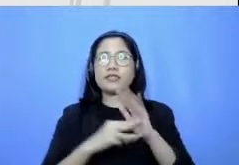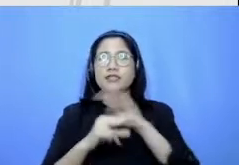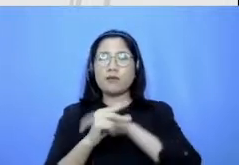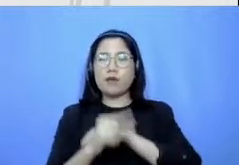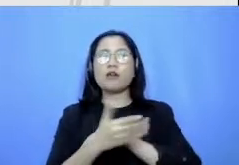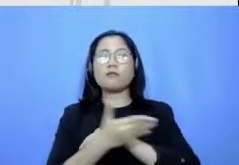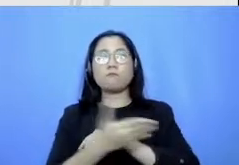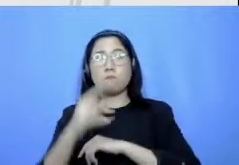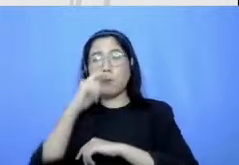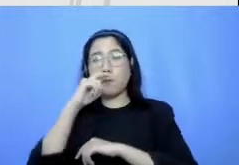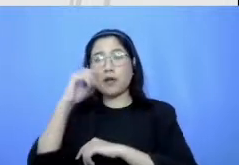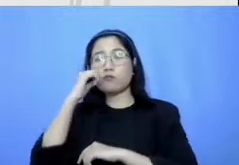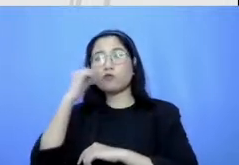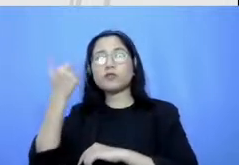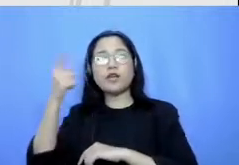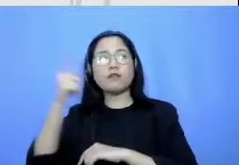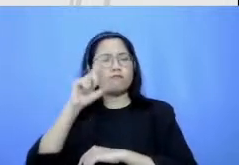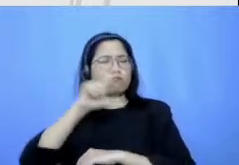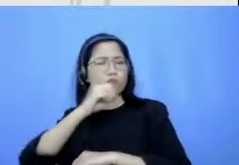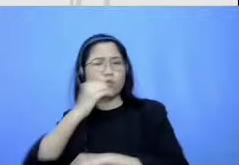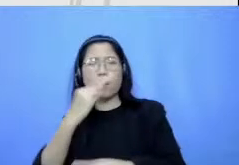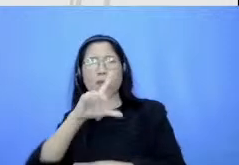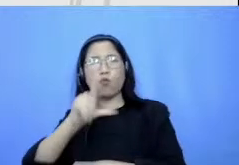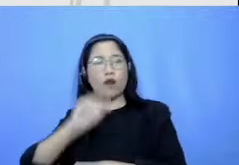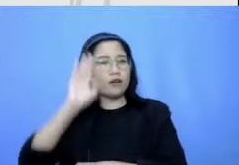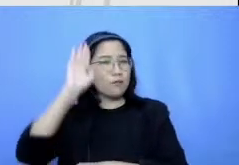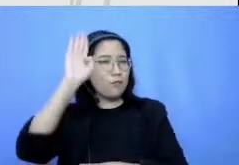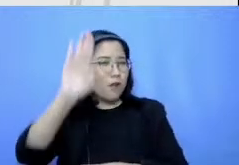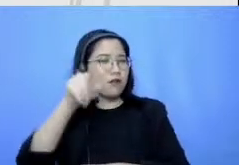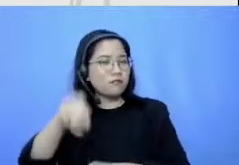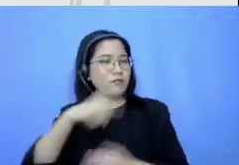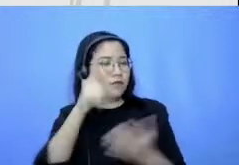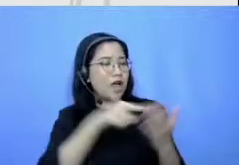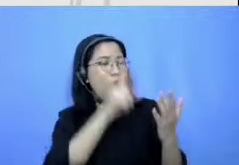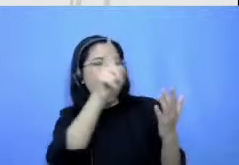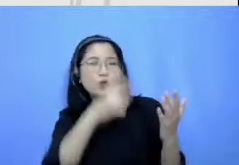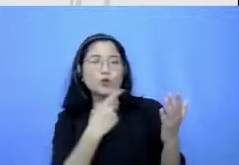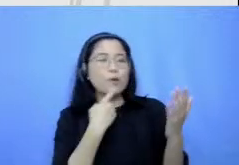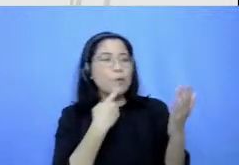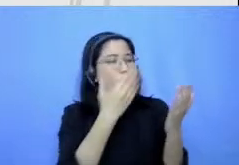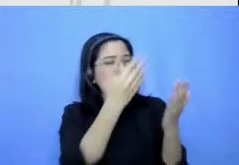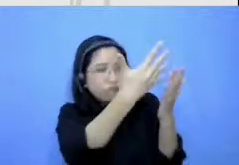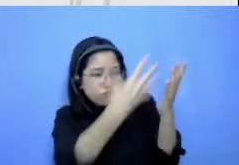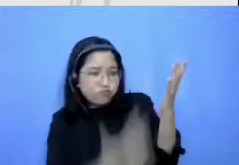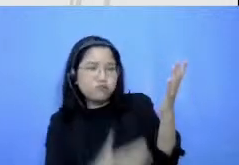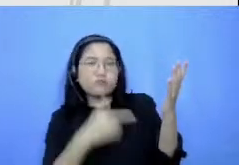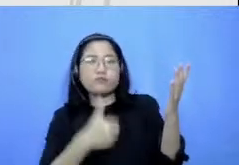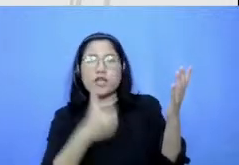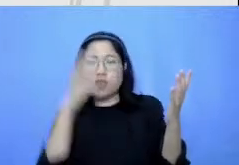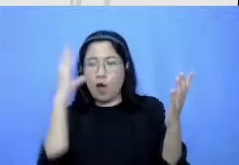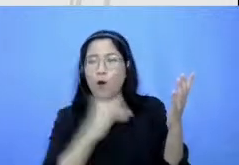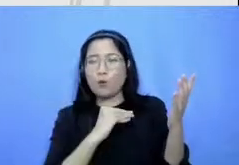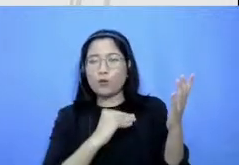months the to-do list for the father and mother What's the second thing I want because